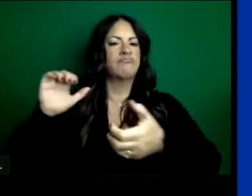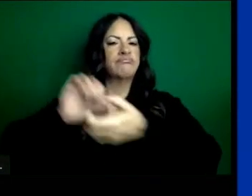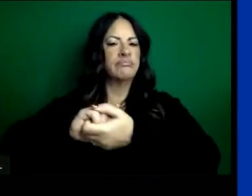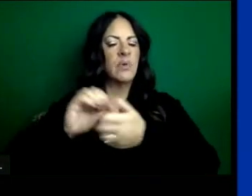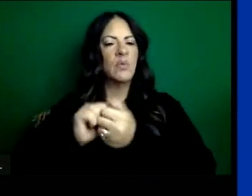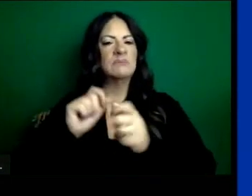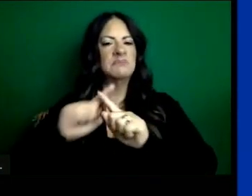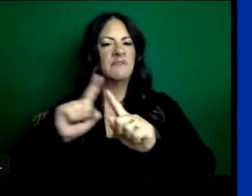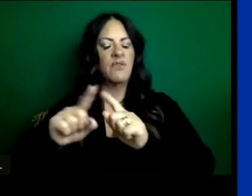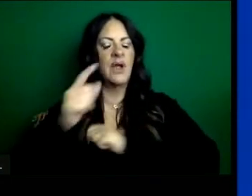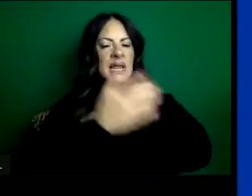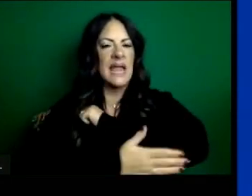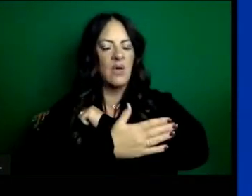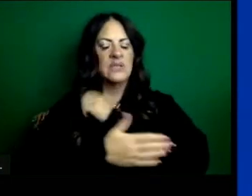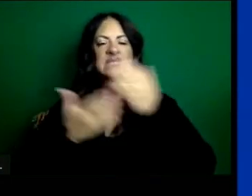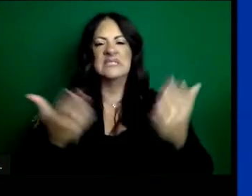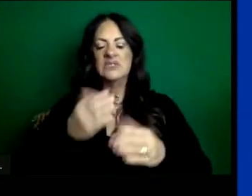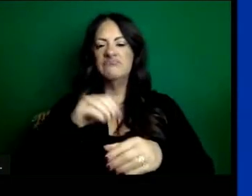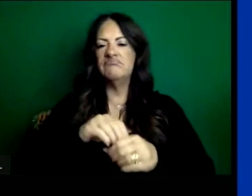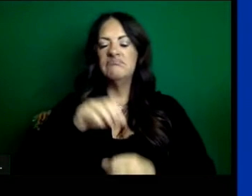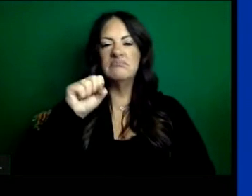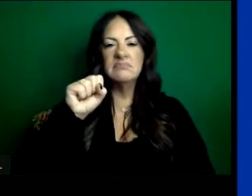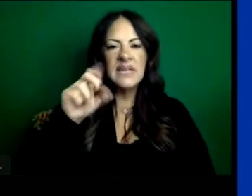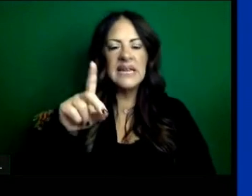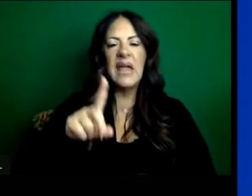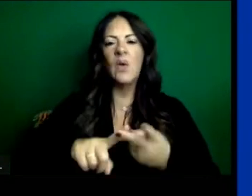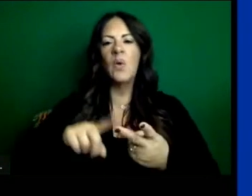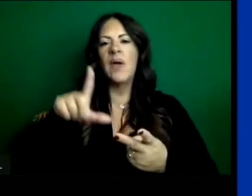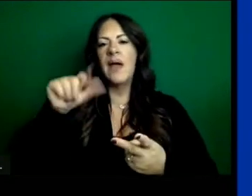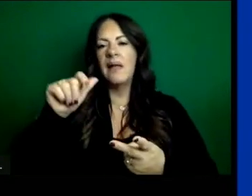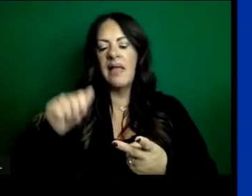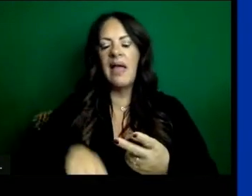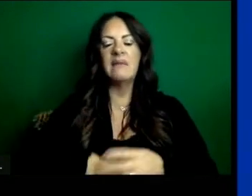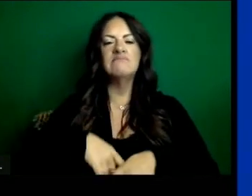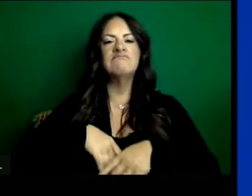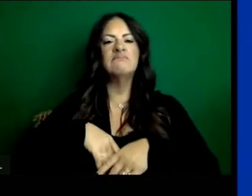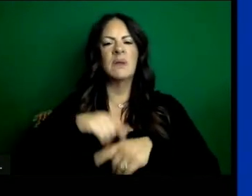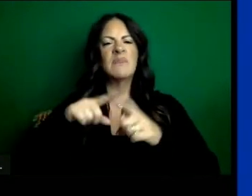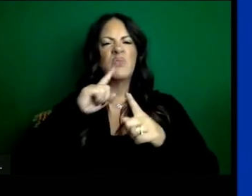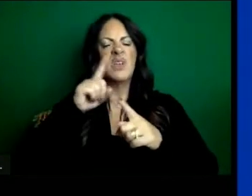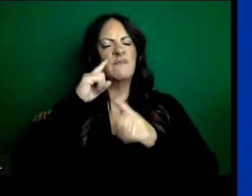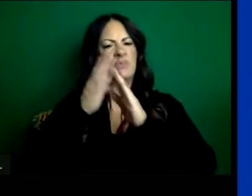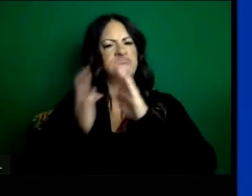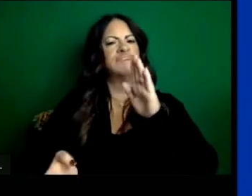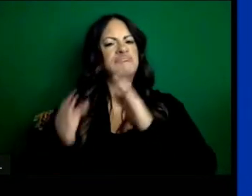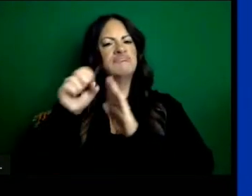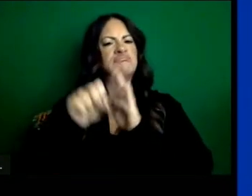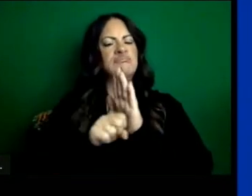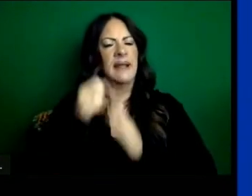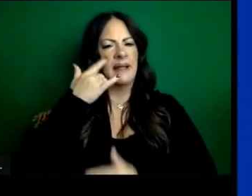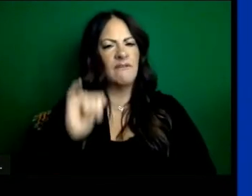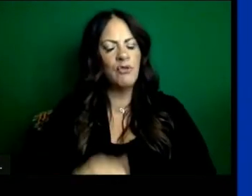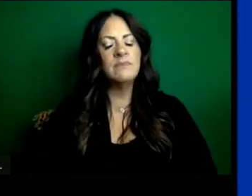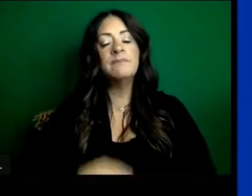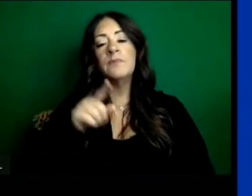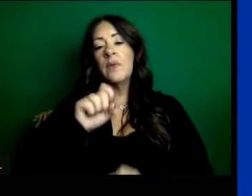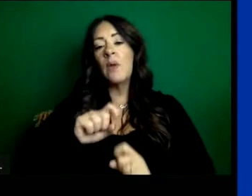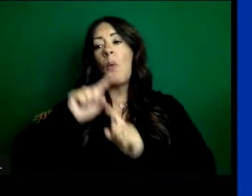WE TALKED TO YOU ABOUT THIS BEFORE. A NEW STATE PROGRAM. PARTNERING WITH CERTAIN COUNTIES AS WELL.